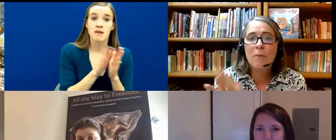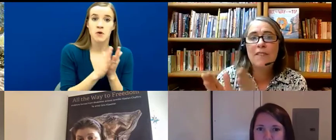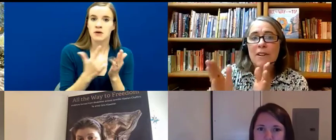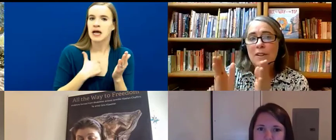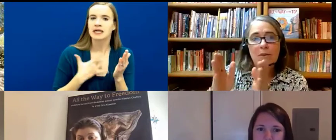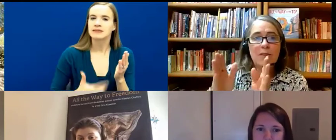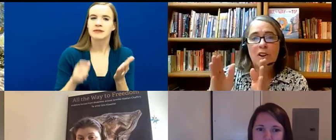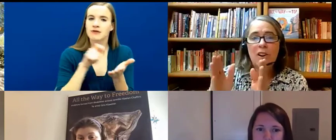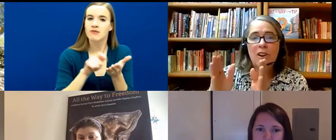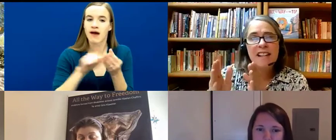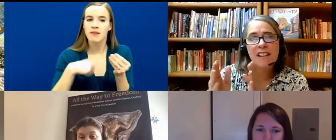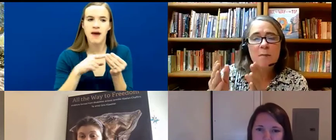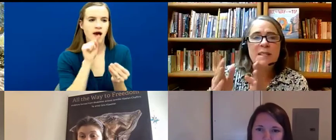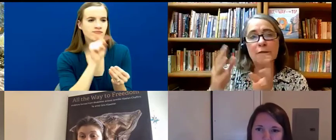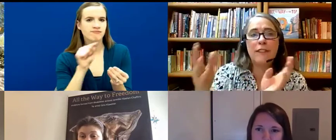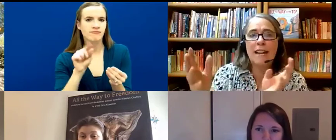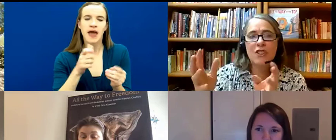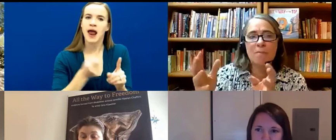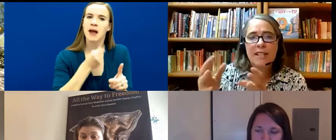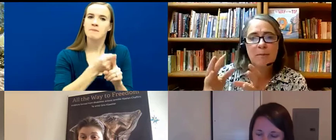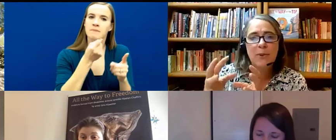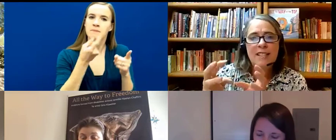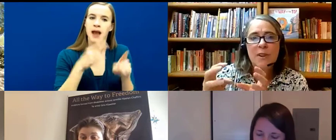they're, that are I think of them as inflection points. Points where there's